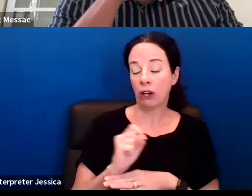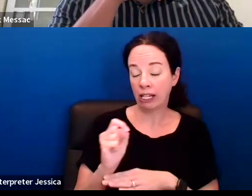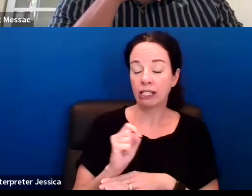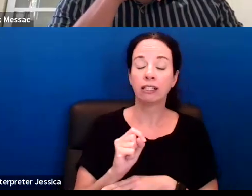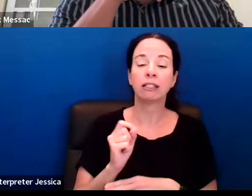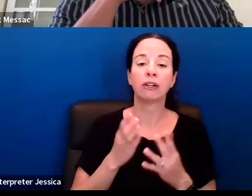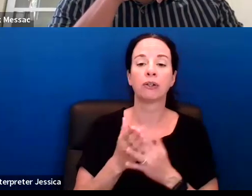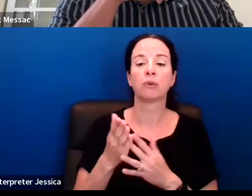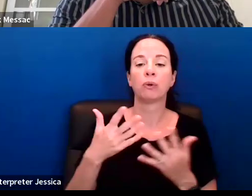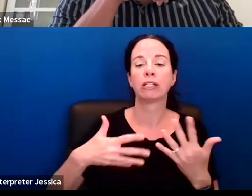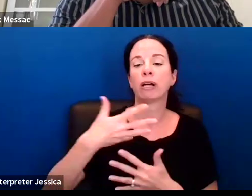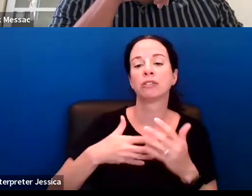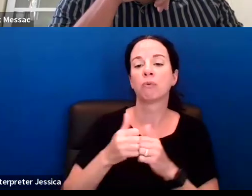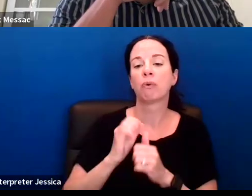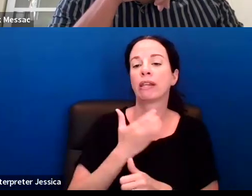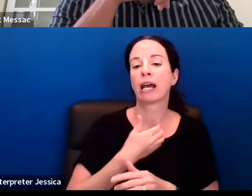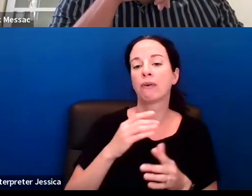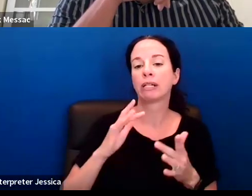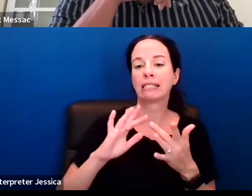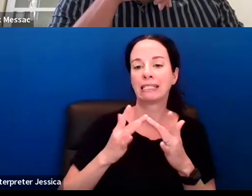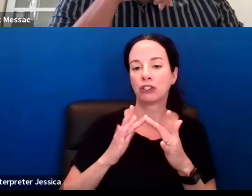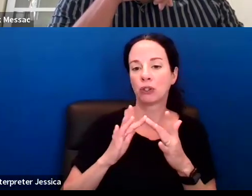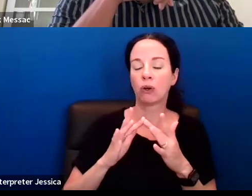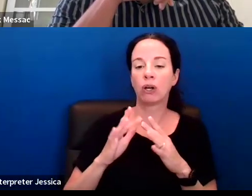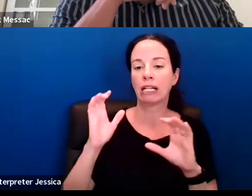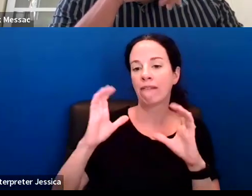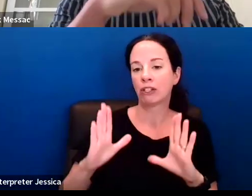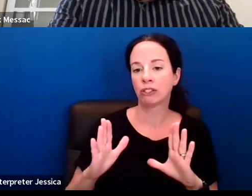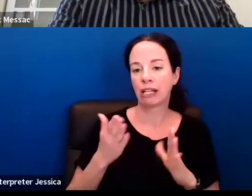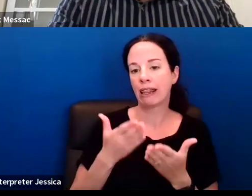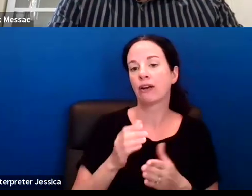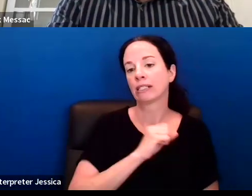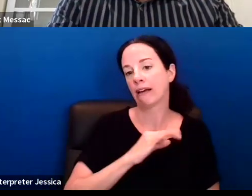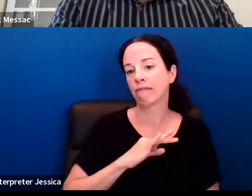through interactions with our digital navigators that are on staff at Human-I-T. So that's where